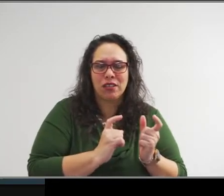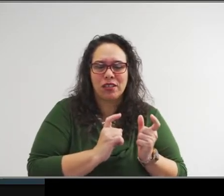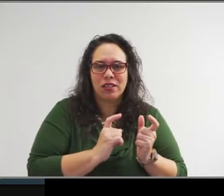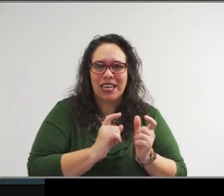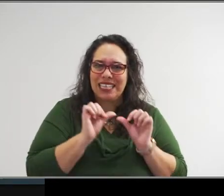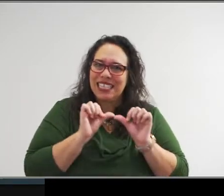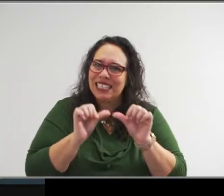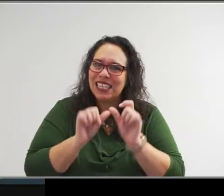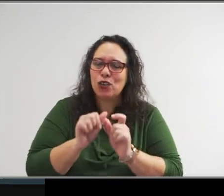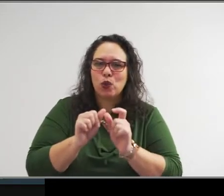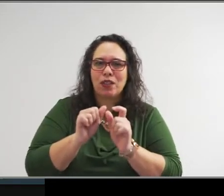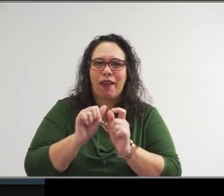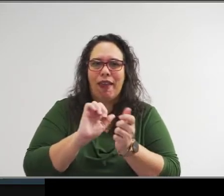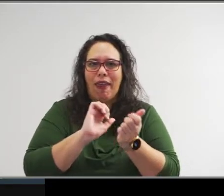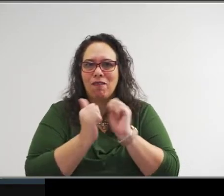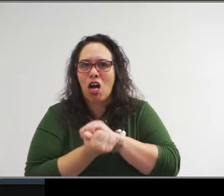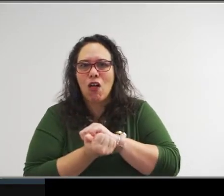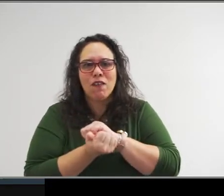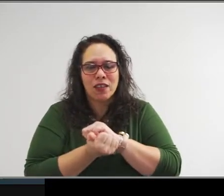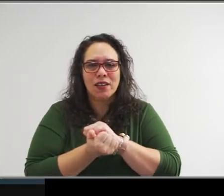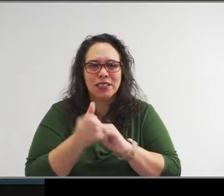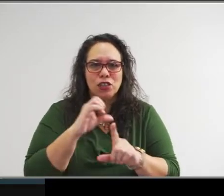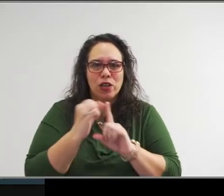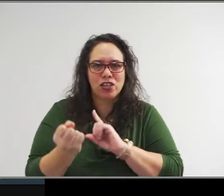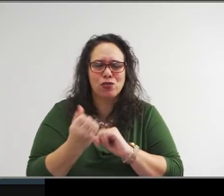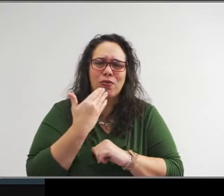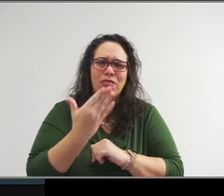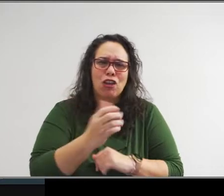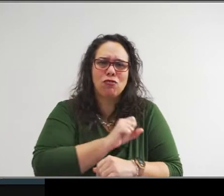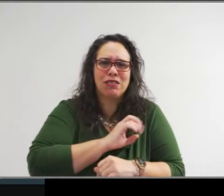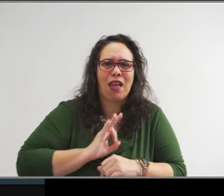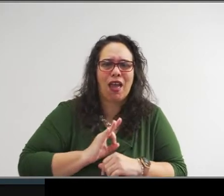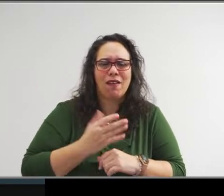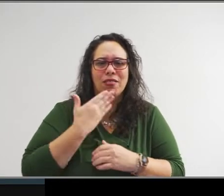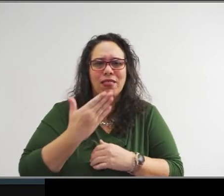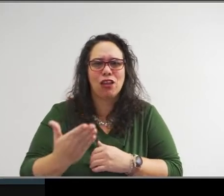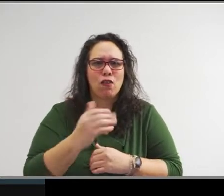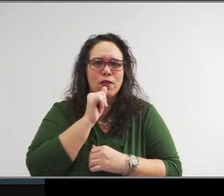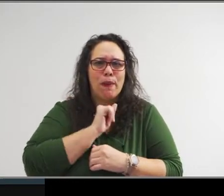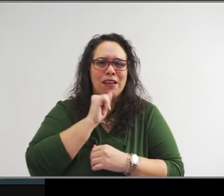And I want to thank staff for doing the work. I want to thank the families for being patient in how we're doing this.